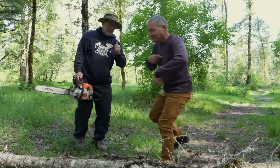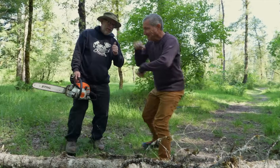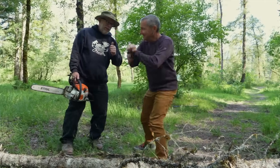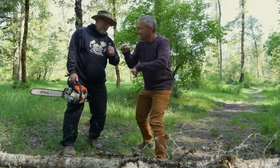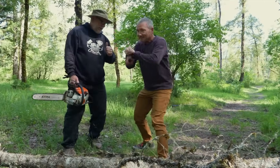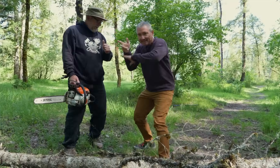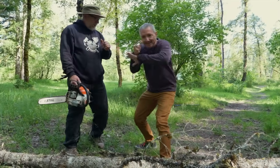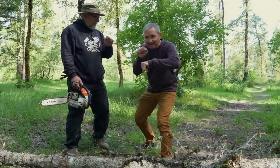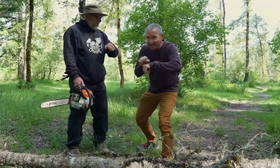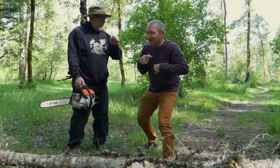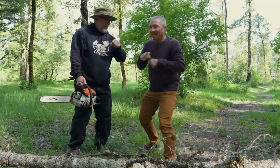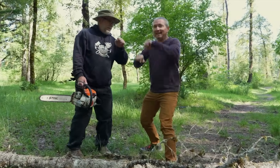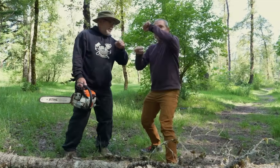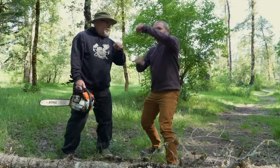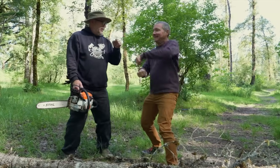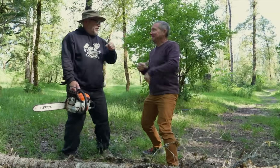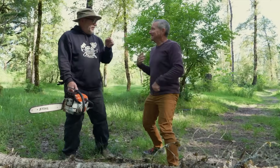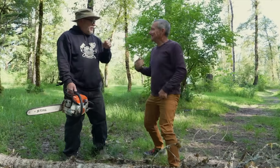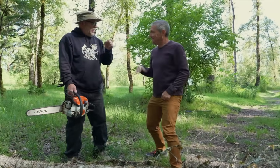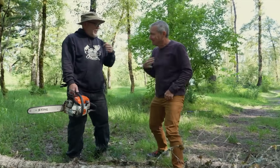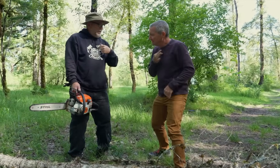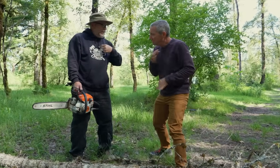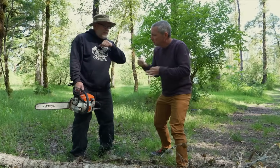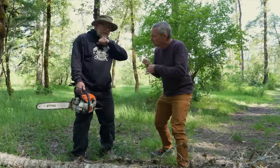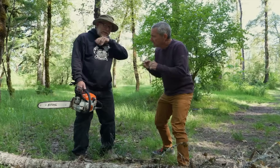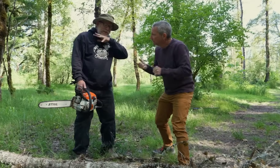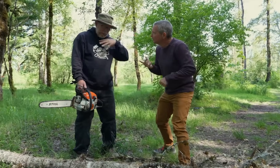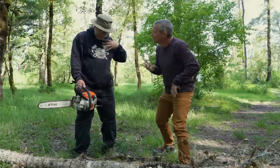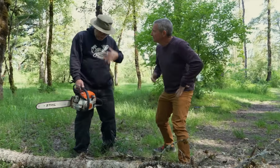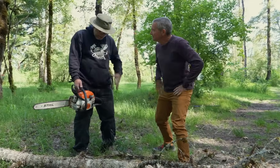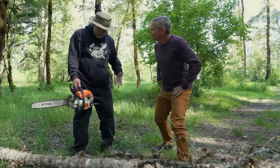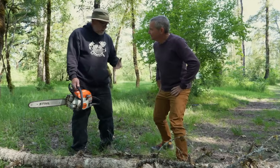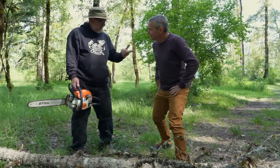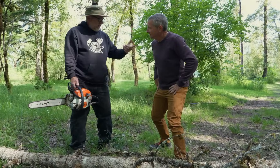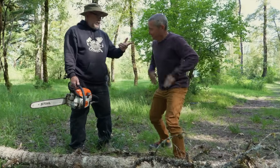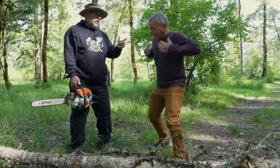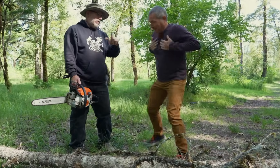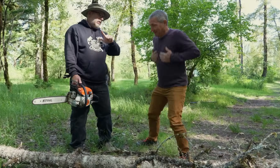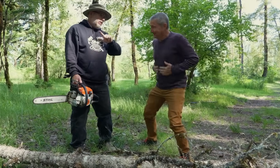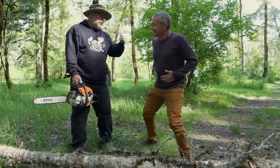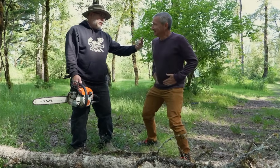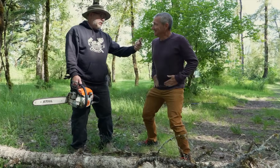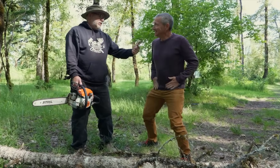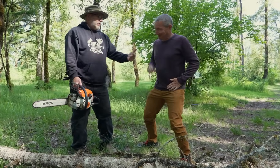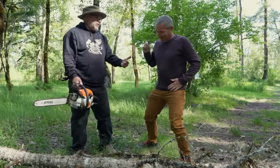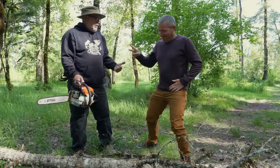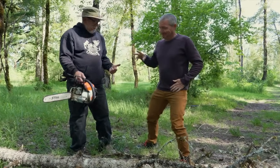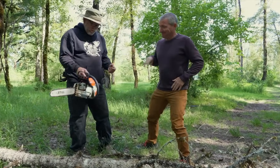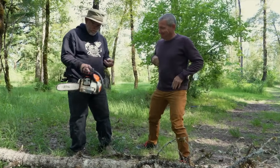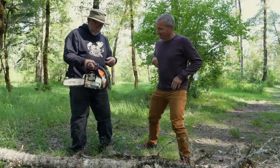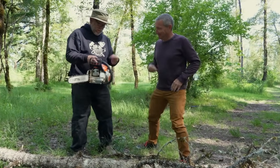I’ve been working hard filming, and now I need to cut this down. Yeah, I’m all dirty now. Now it’s your turn. Ok, I accept.